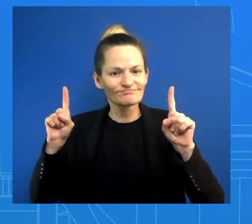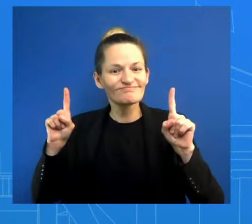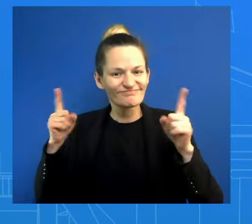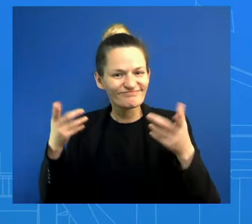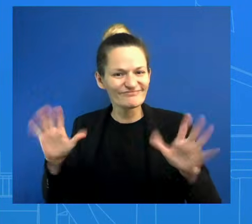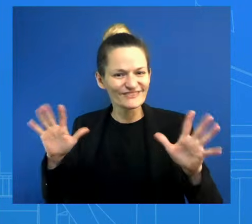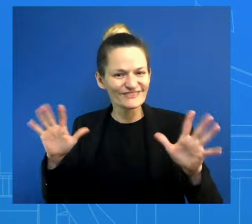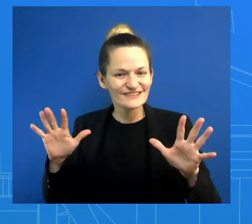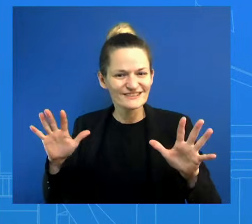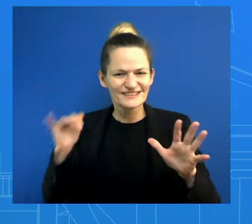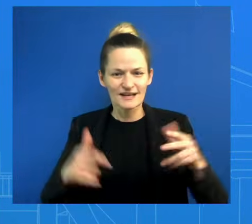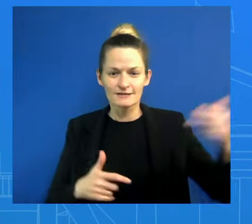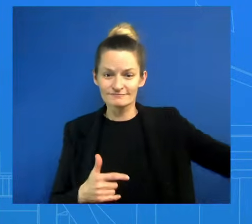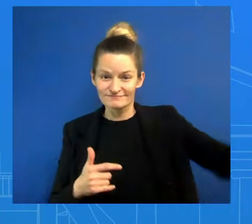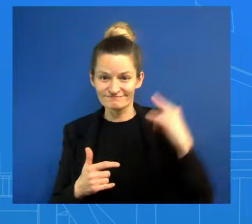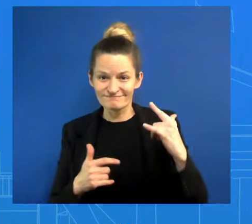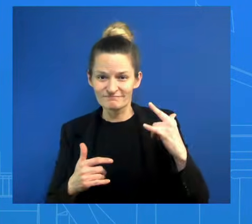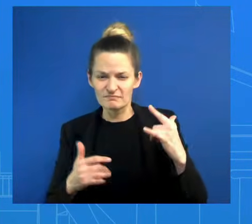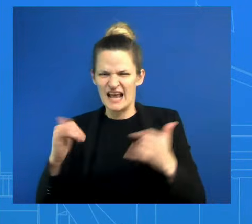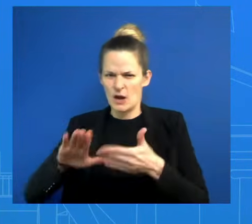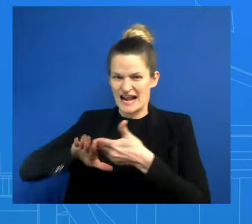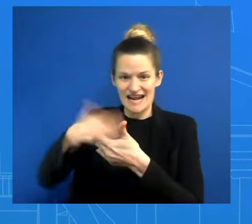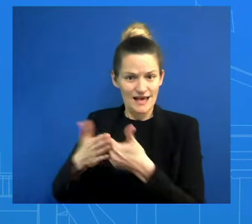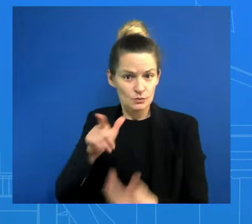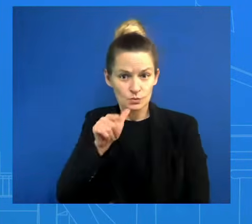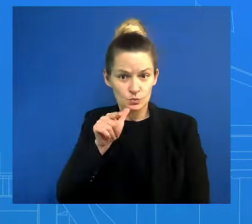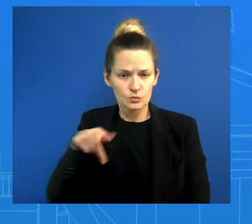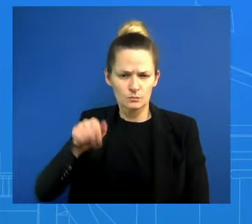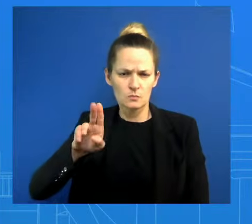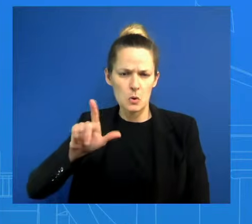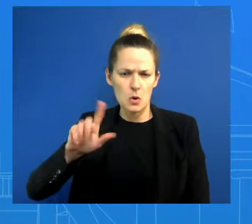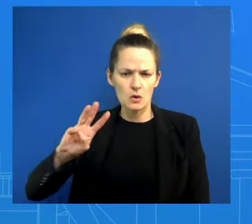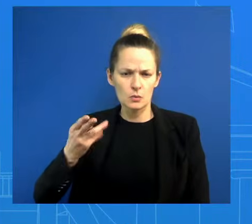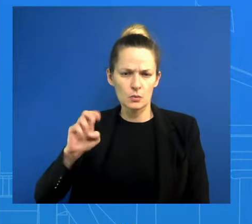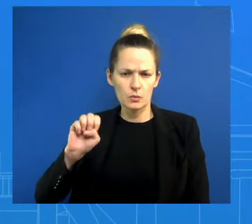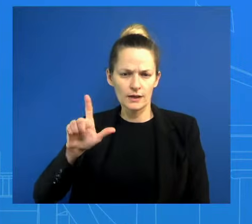is announcing a new $275 million security assistance package